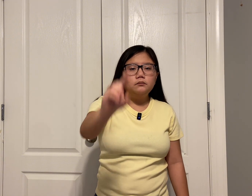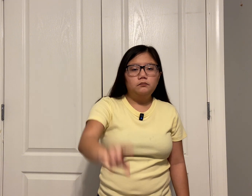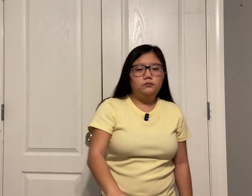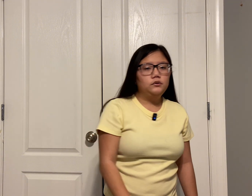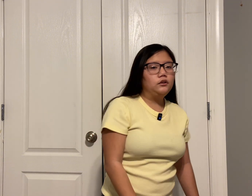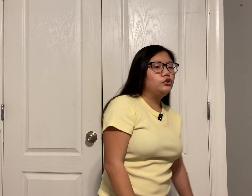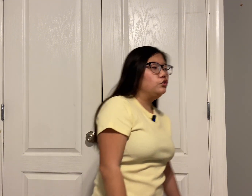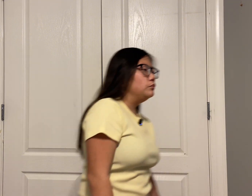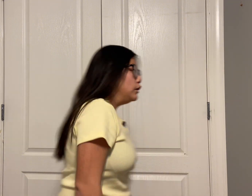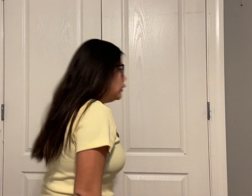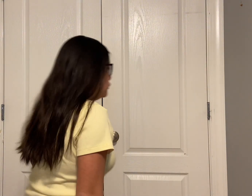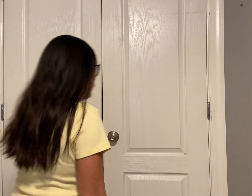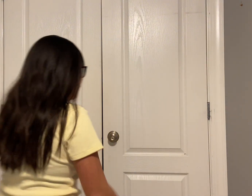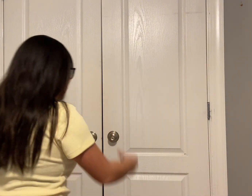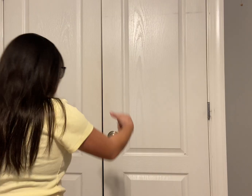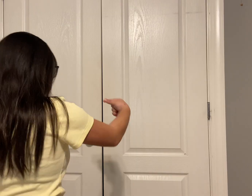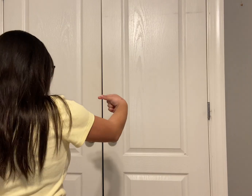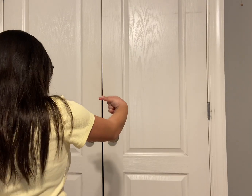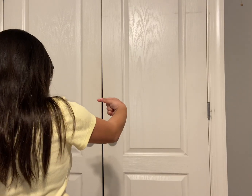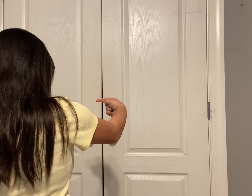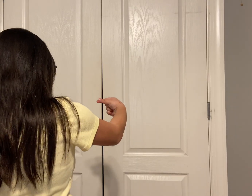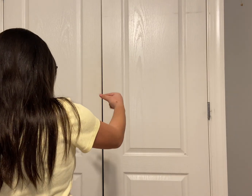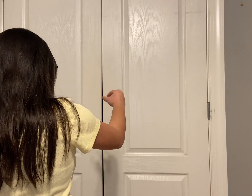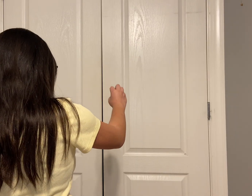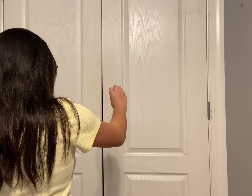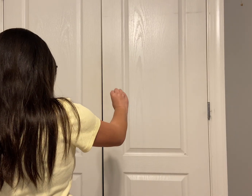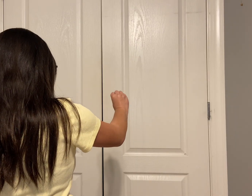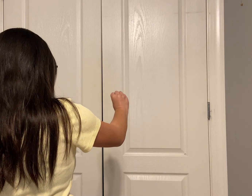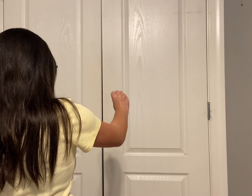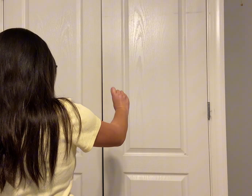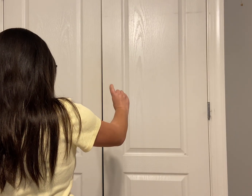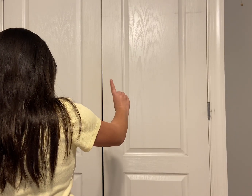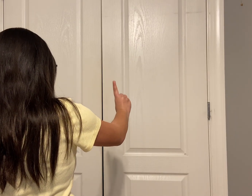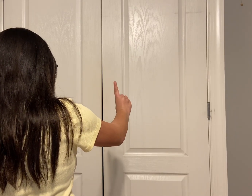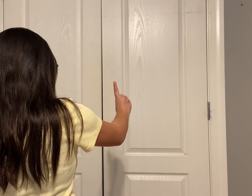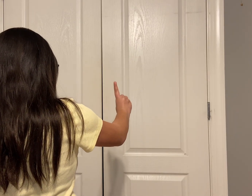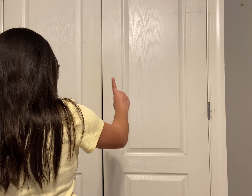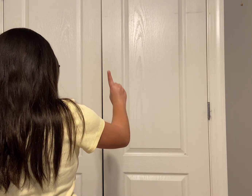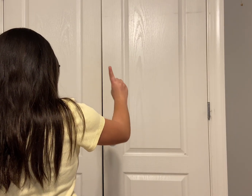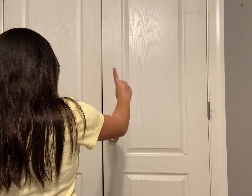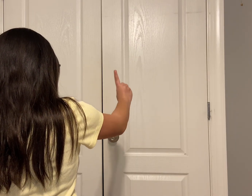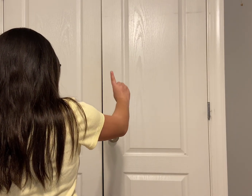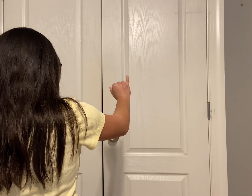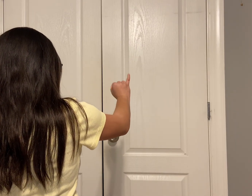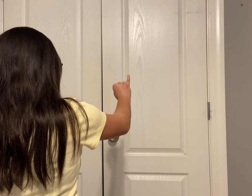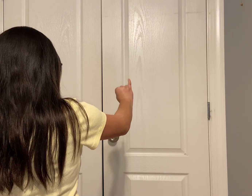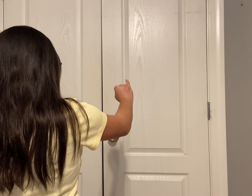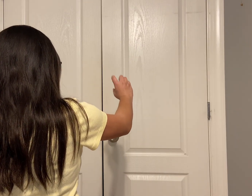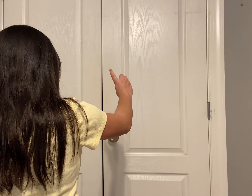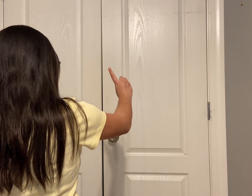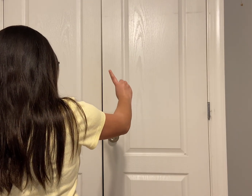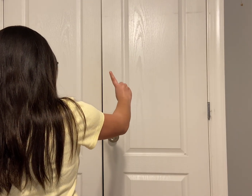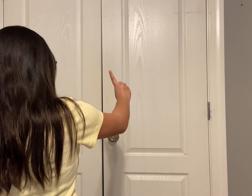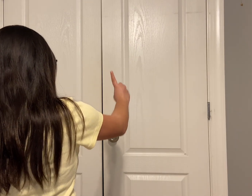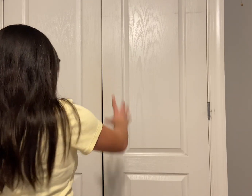And I'll show you from my angle. G-O-D, D-I-D